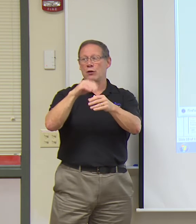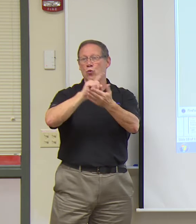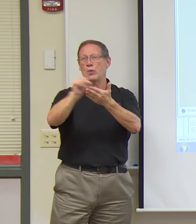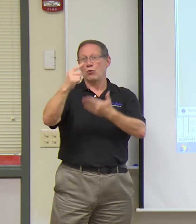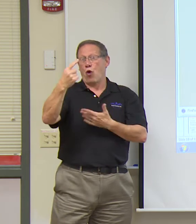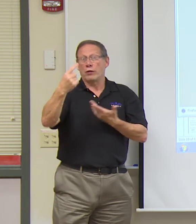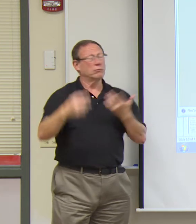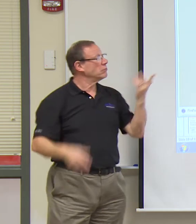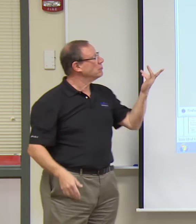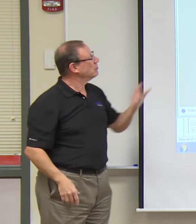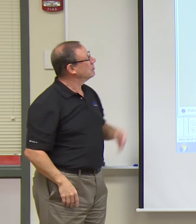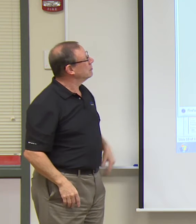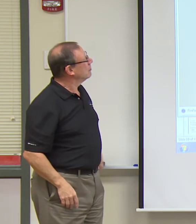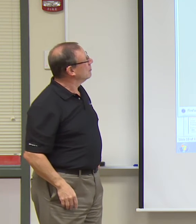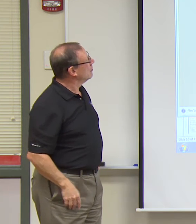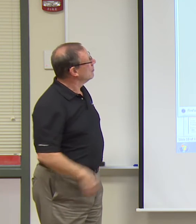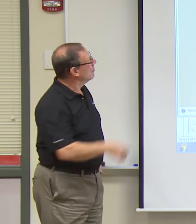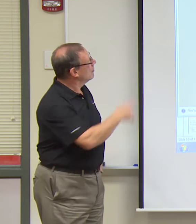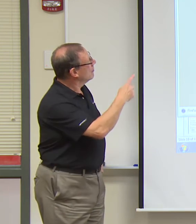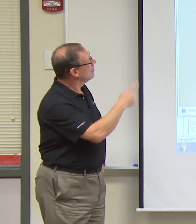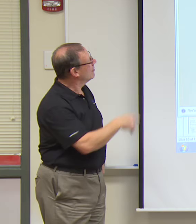Again, something like a discussion.